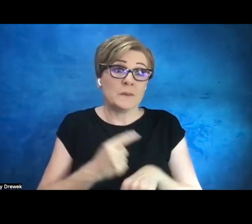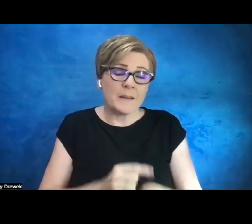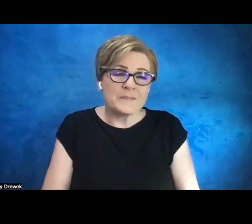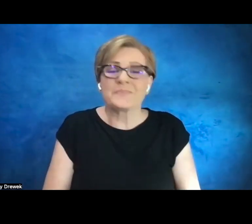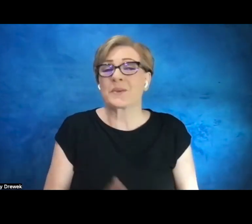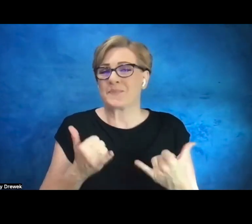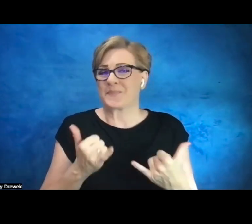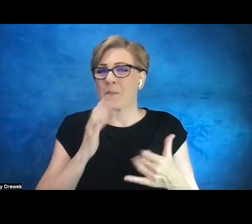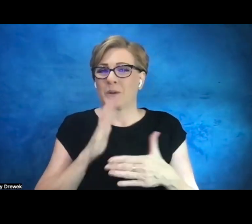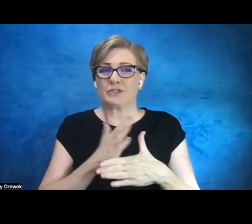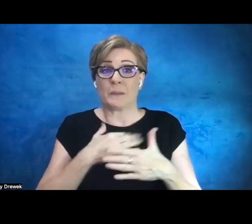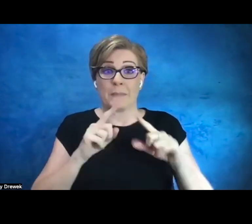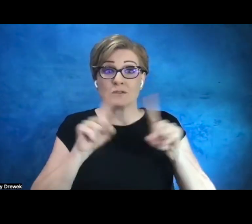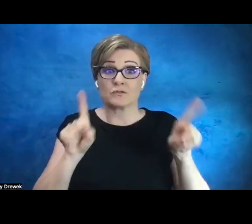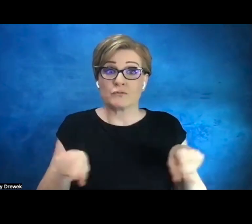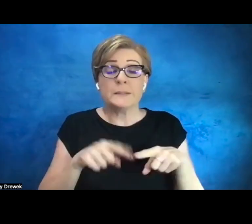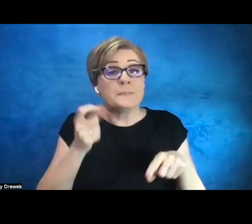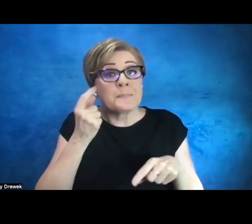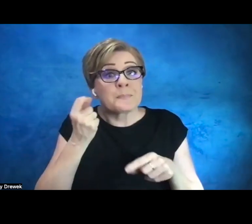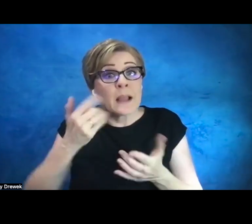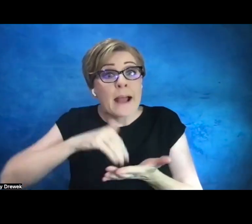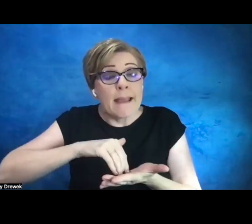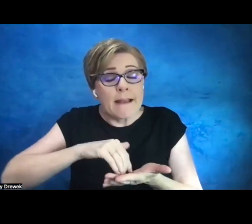Again, if you have any questions, leave it in the chat.